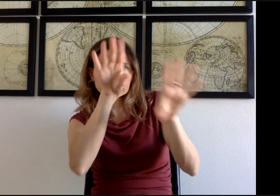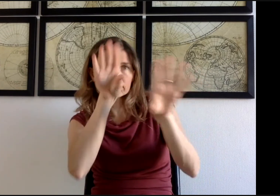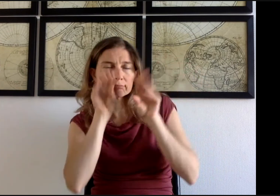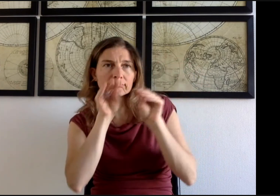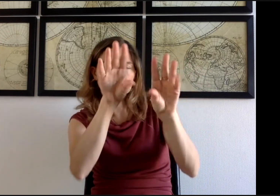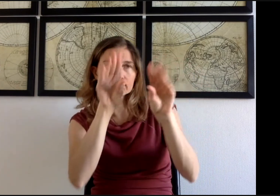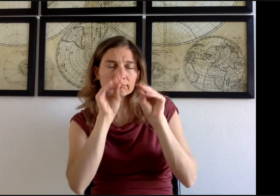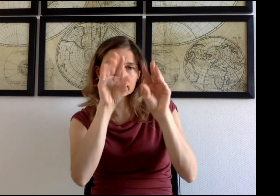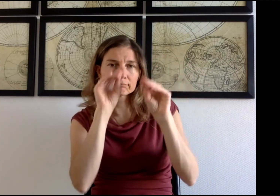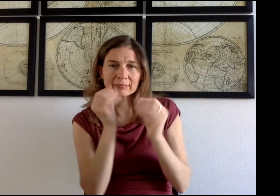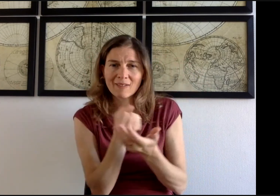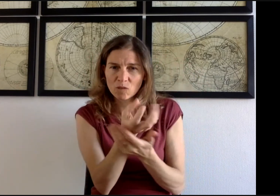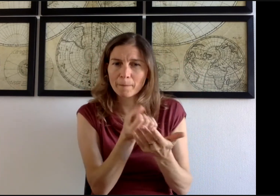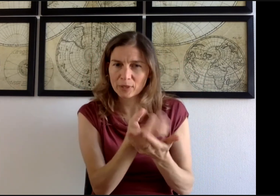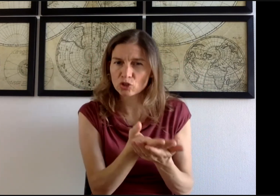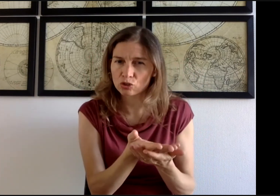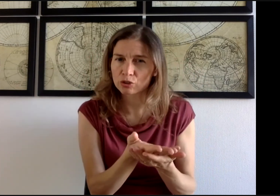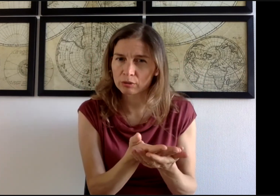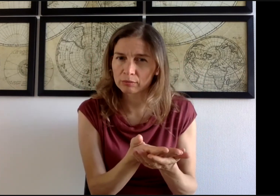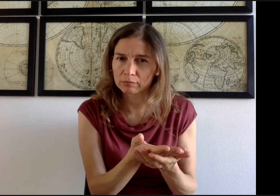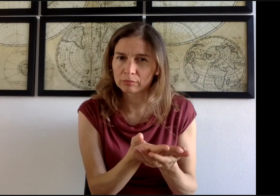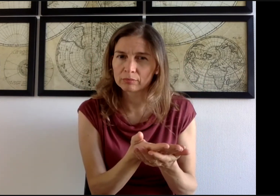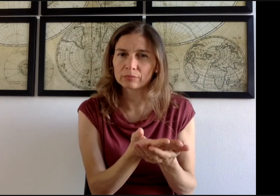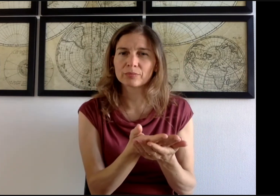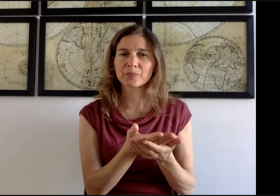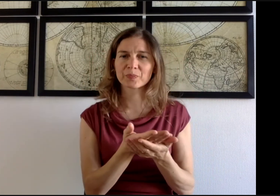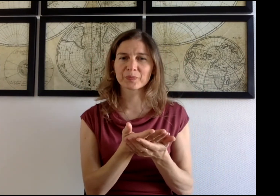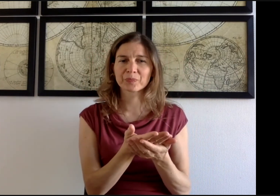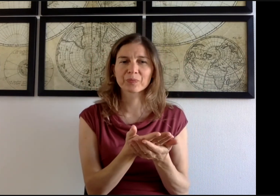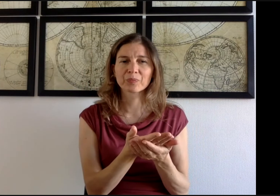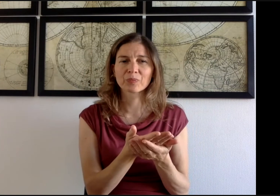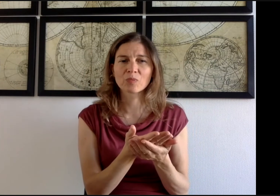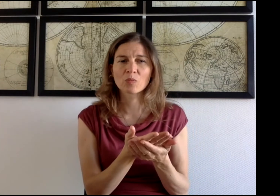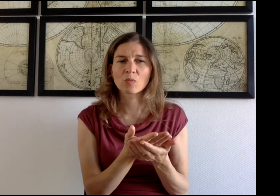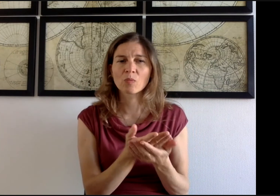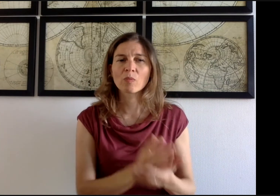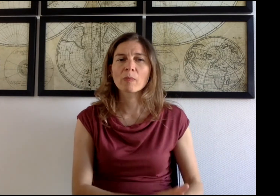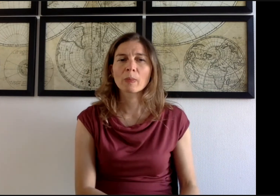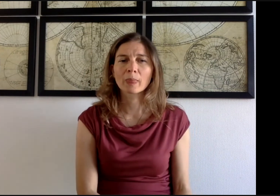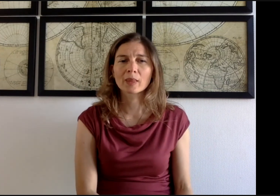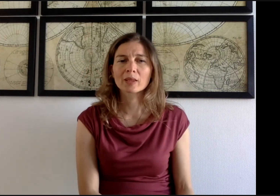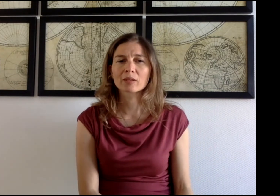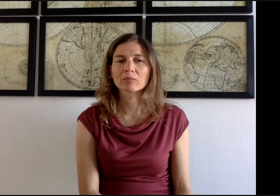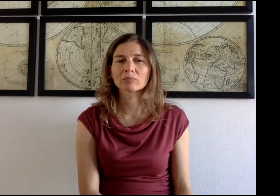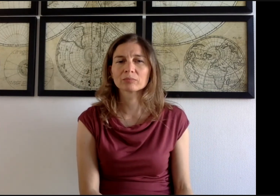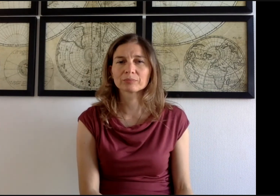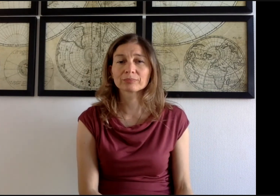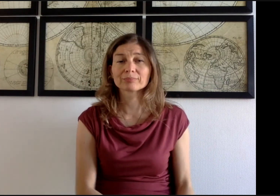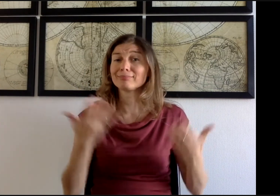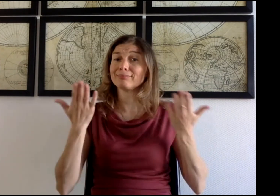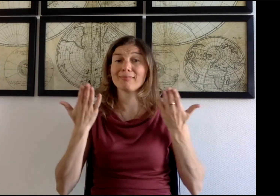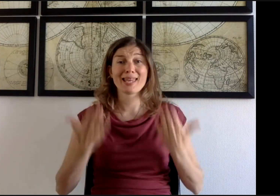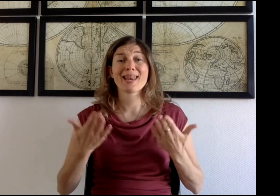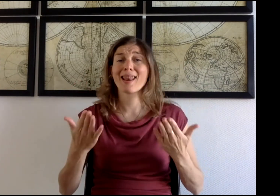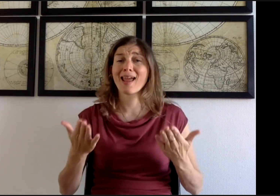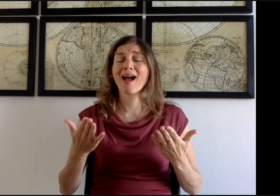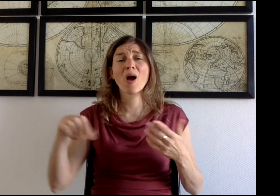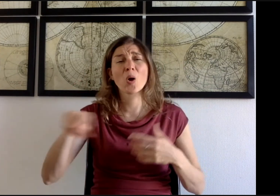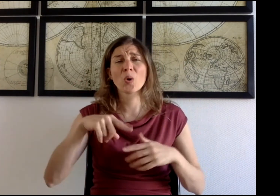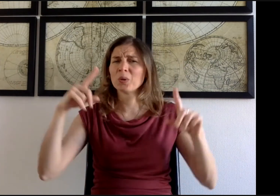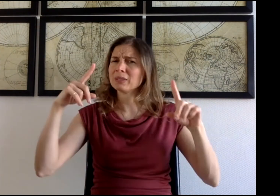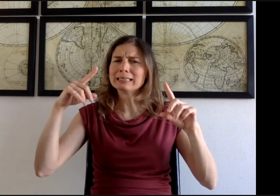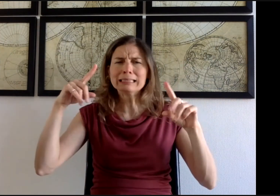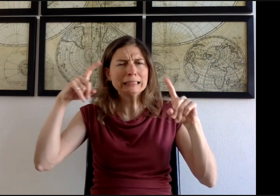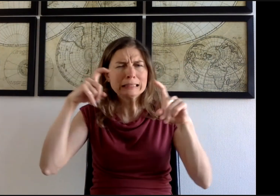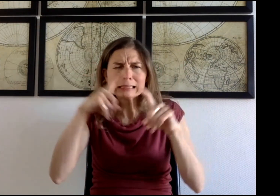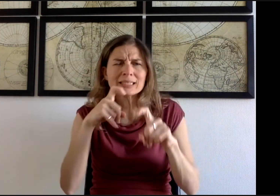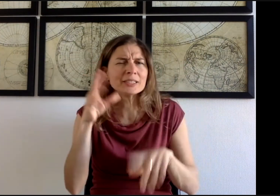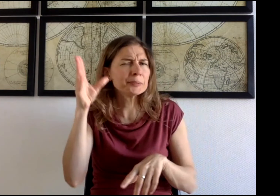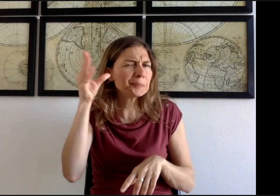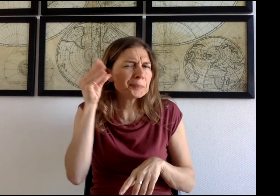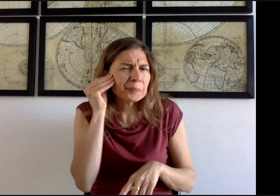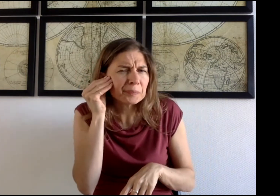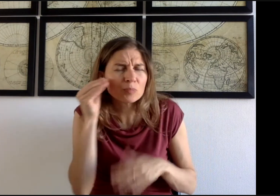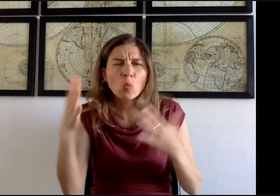because they have a big difficulties to hear or to listen